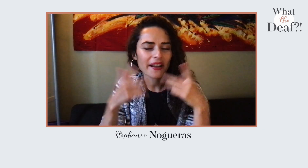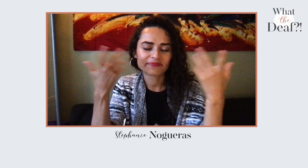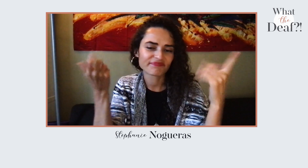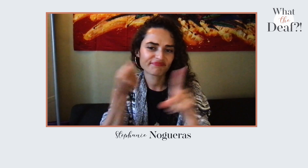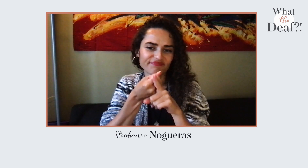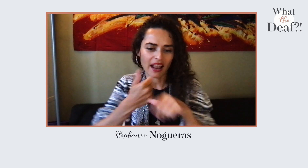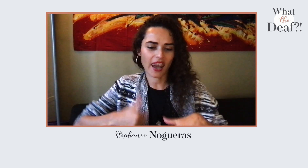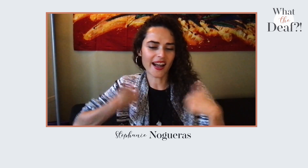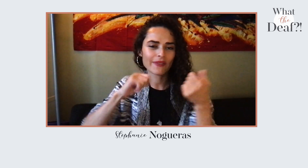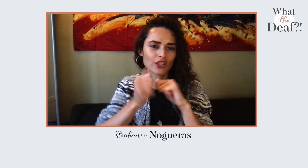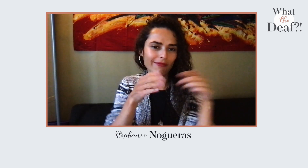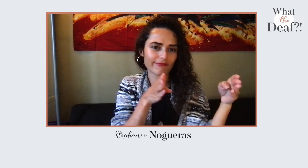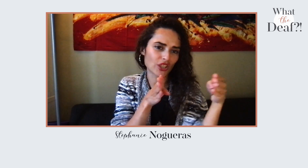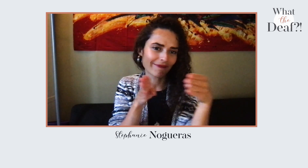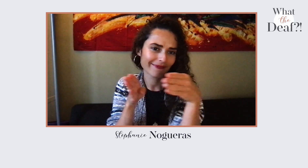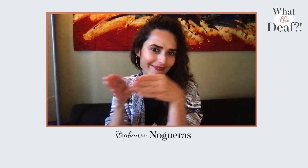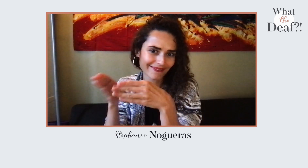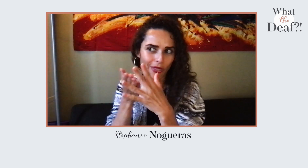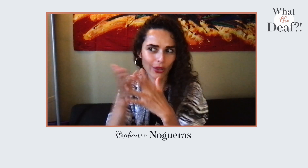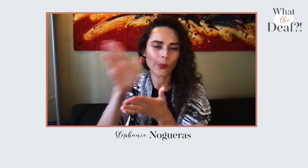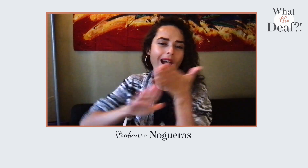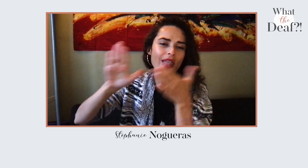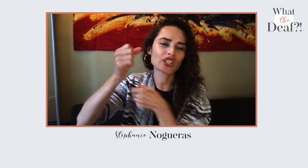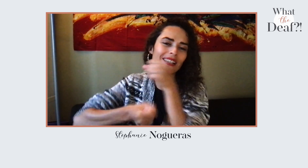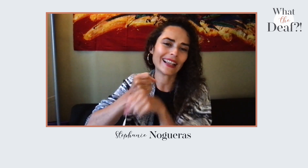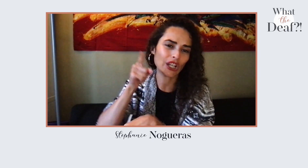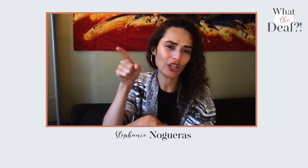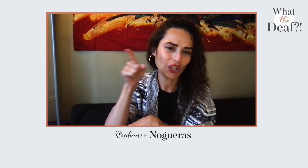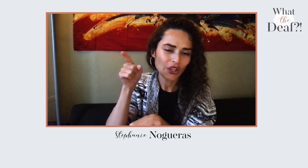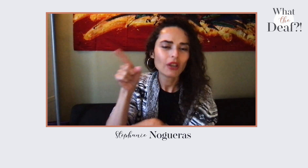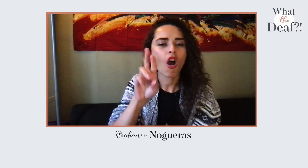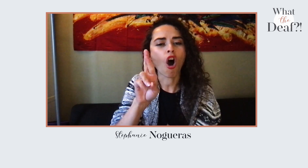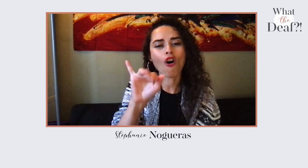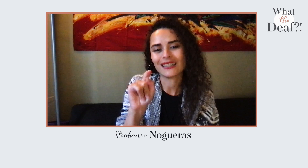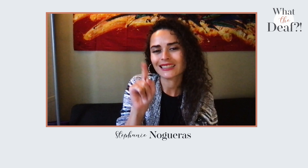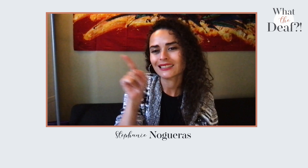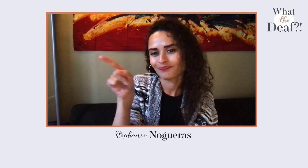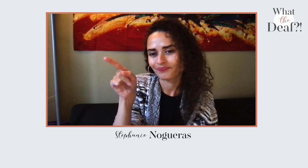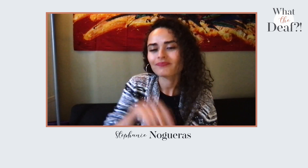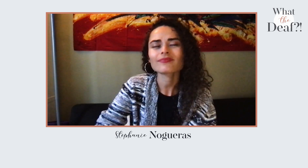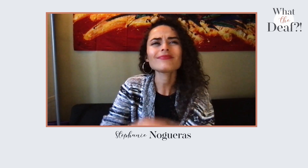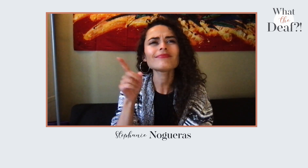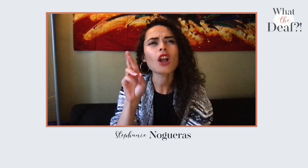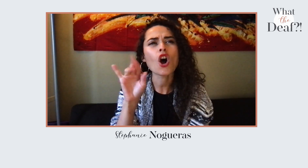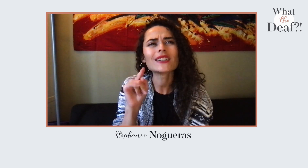and you know, that was my goal, but my life ended up shifting while I was over in college at RIT,